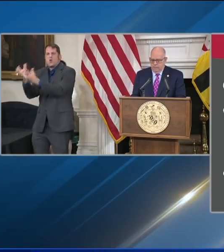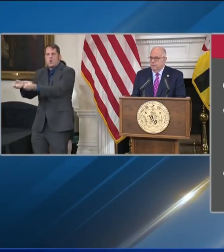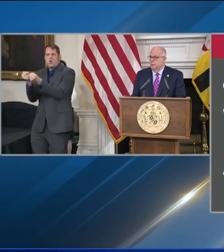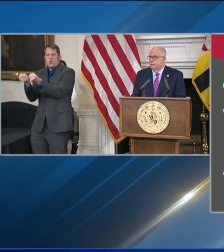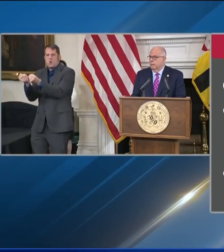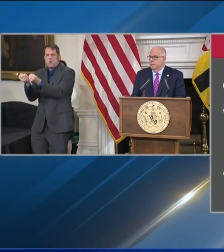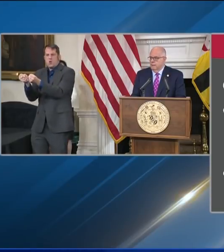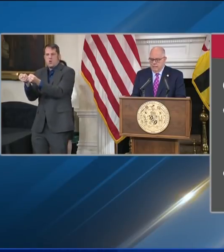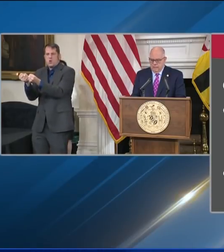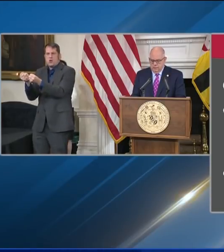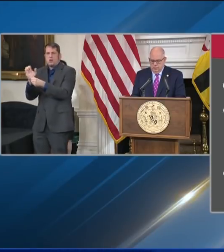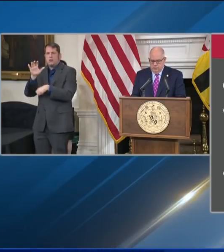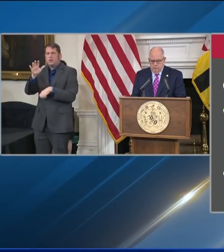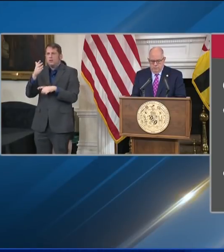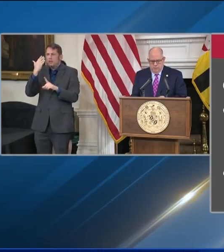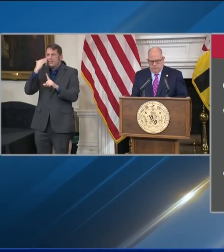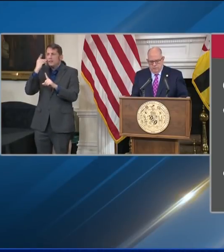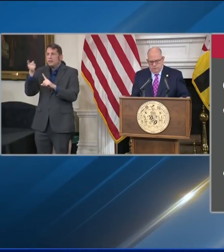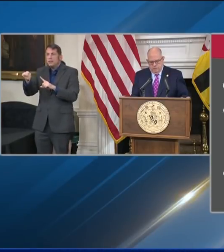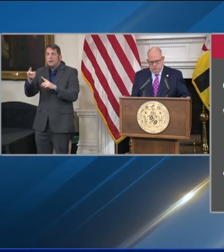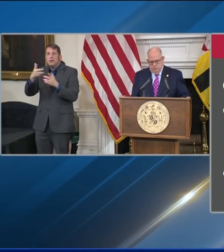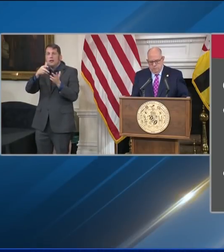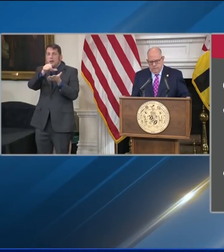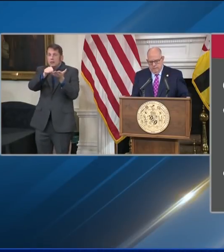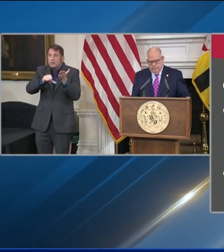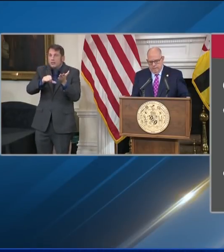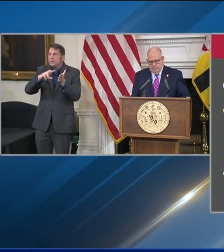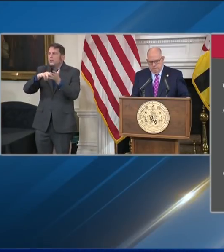IF THEY ARE LIKELY TO REQUIRE PROLONGED.